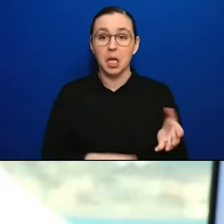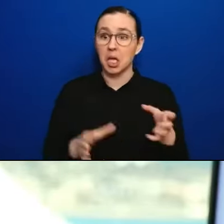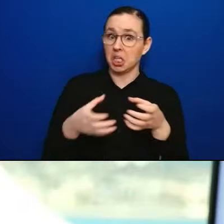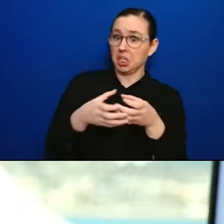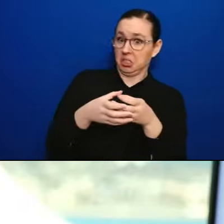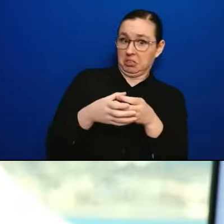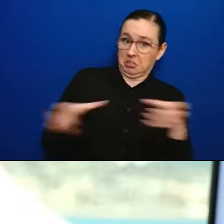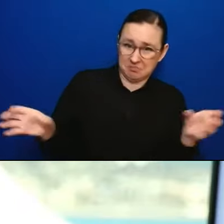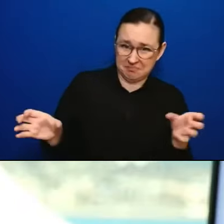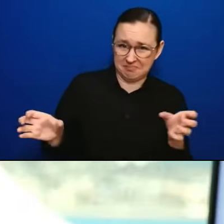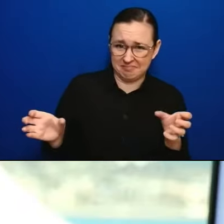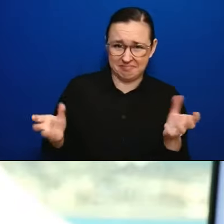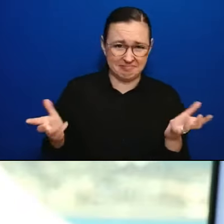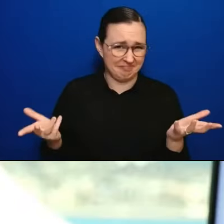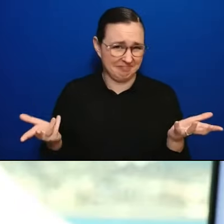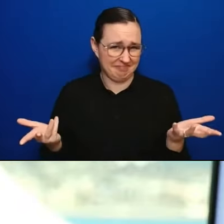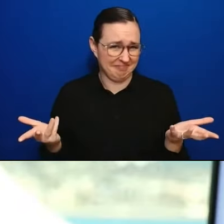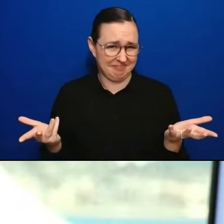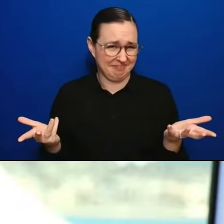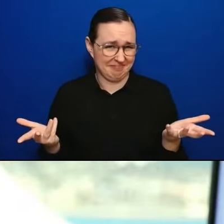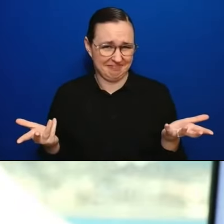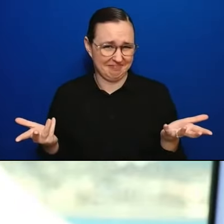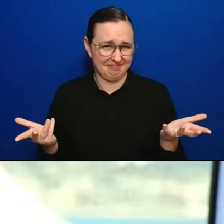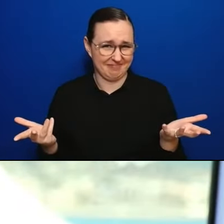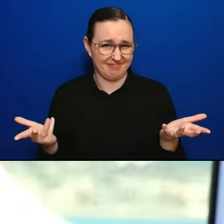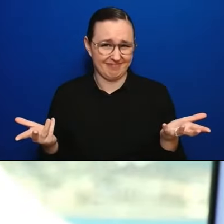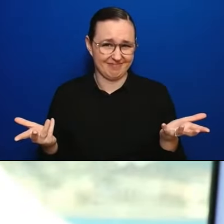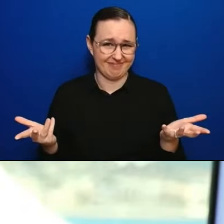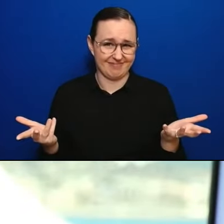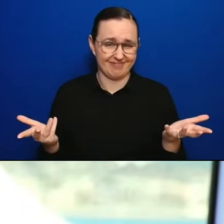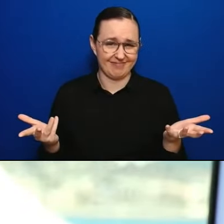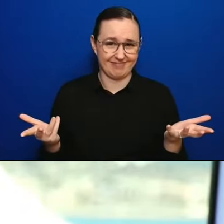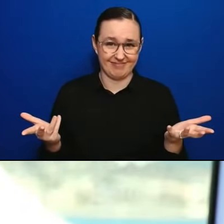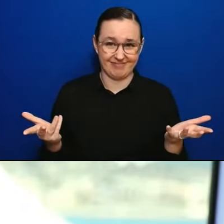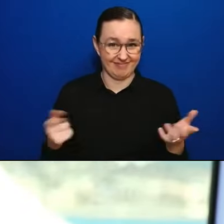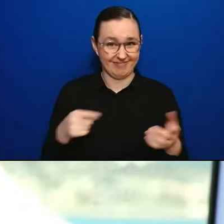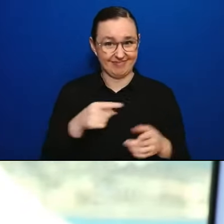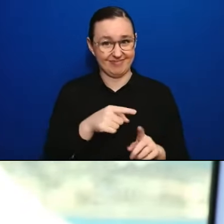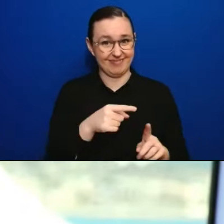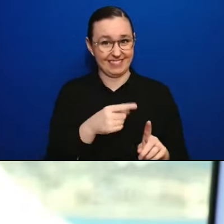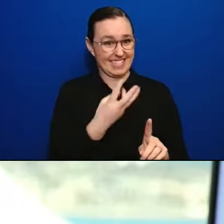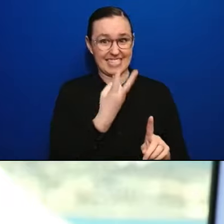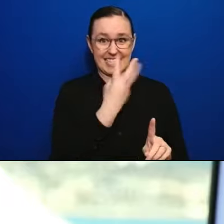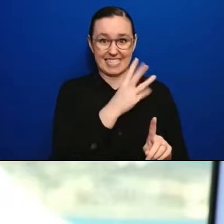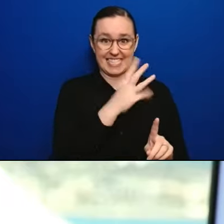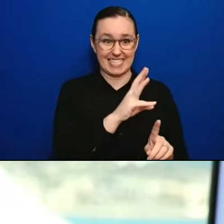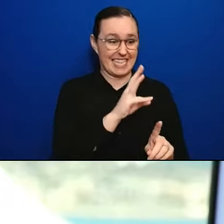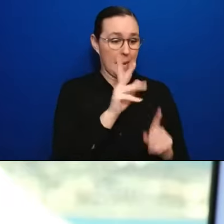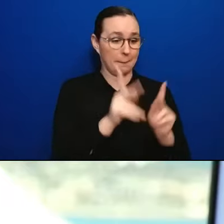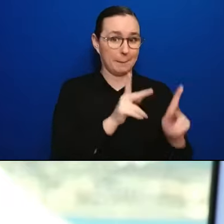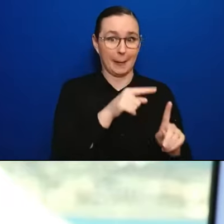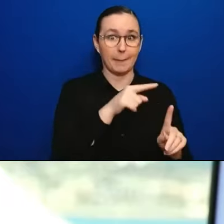received their first dose immunization against COVID-19. So we talk about divisions,